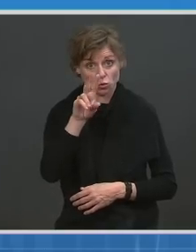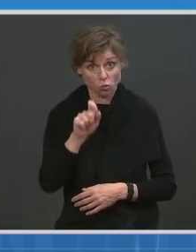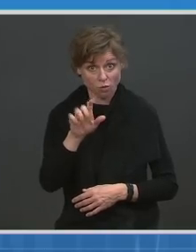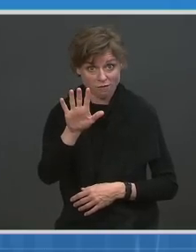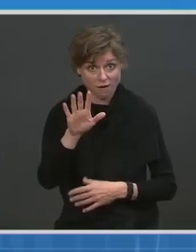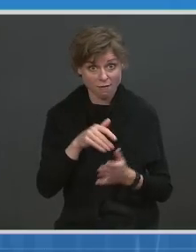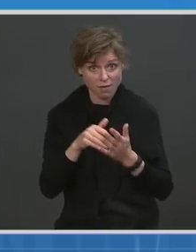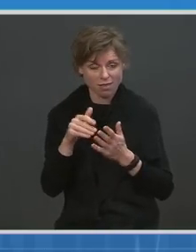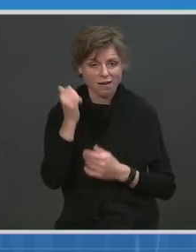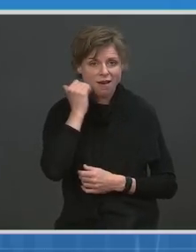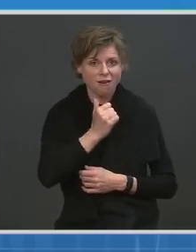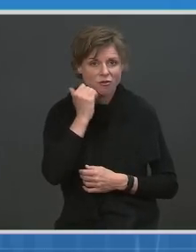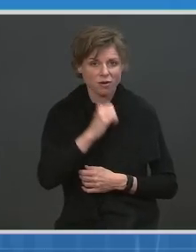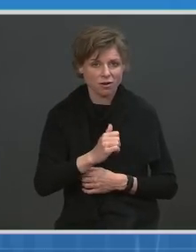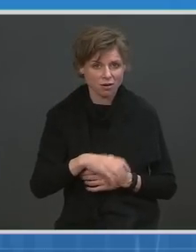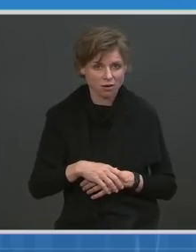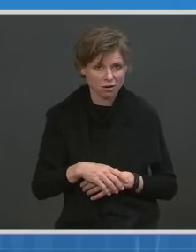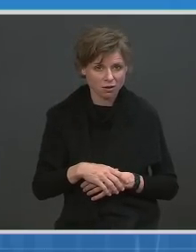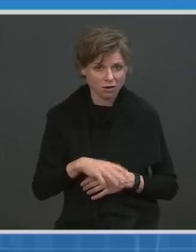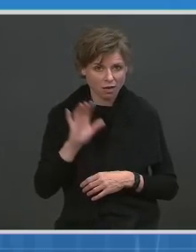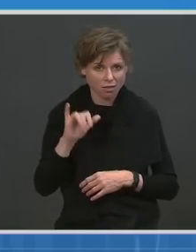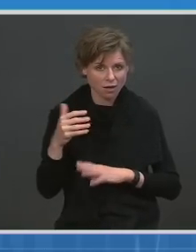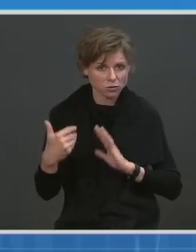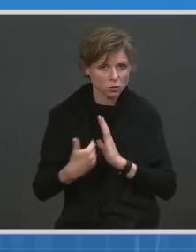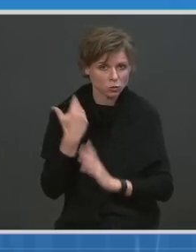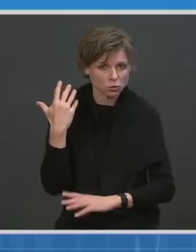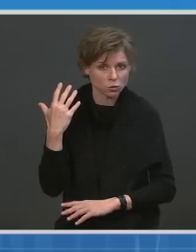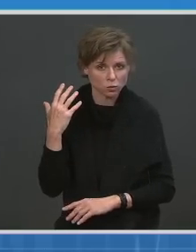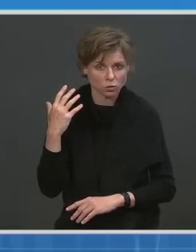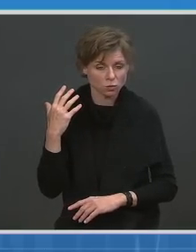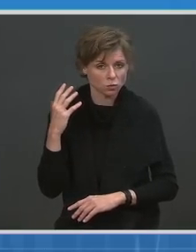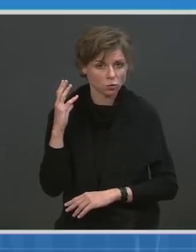That's a new record pace that we will continue to build on.